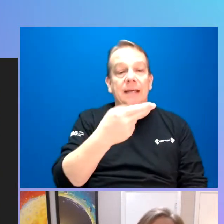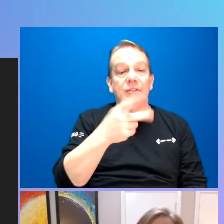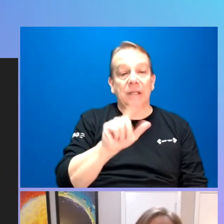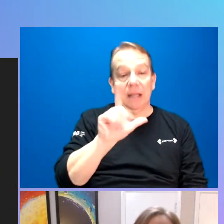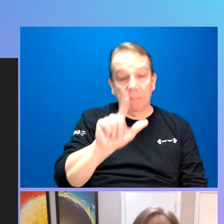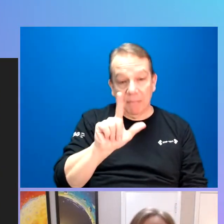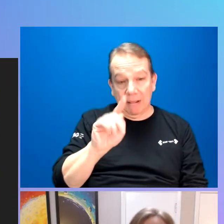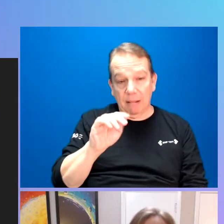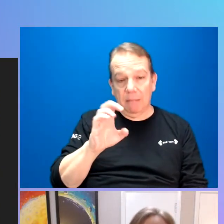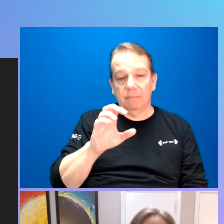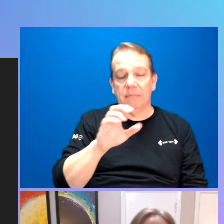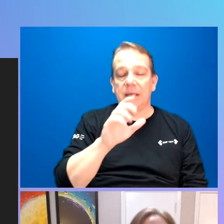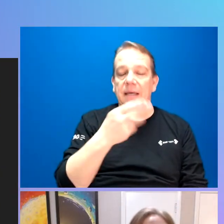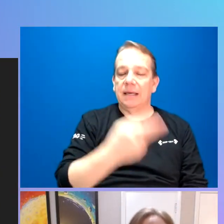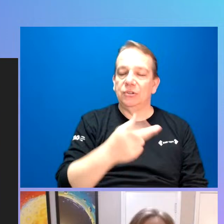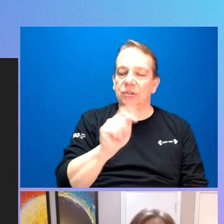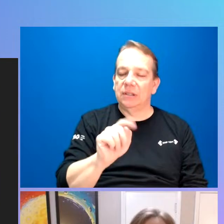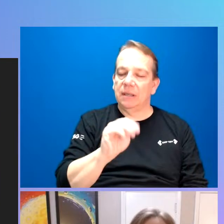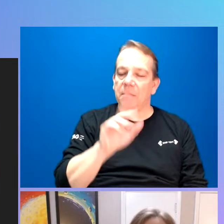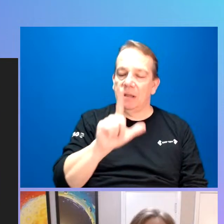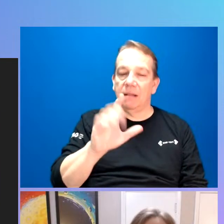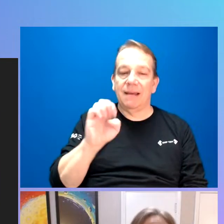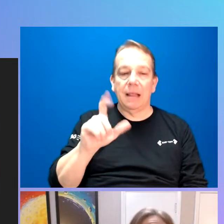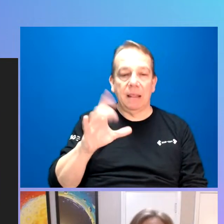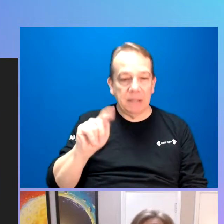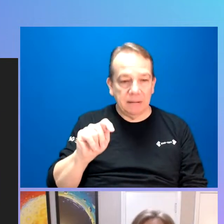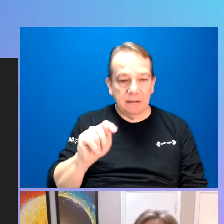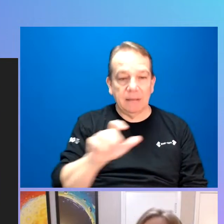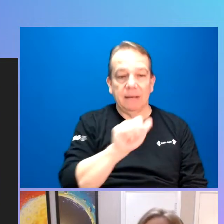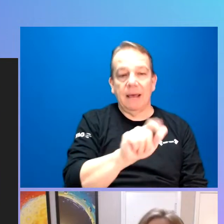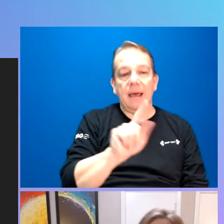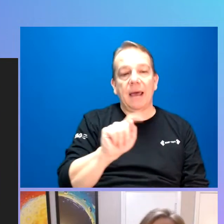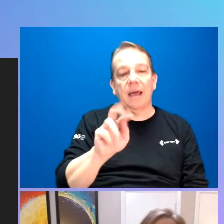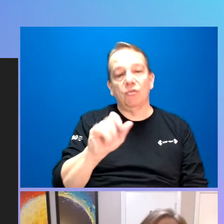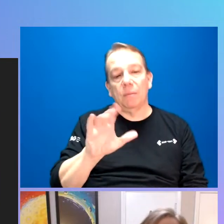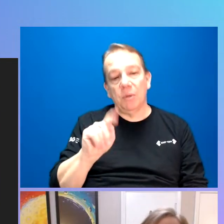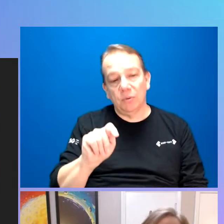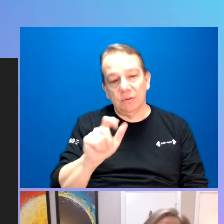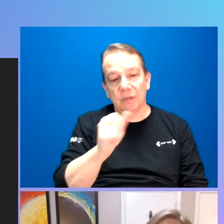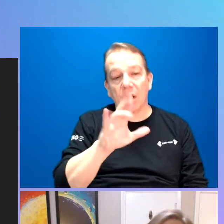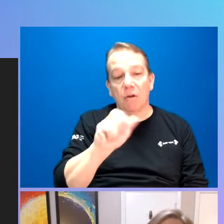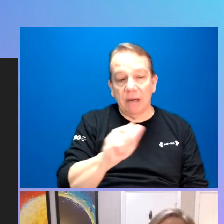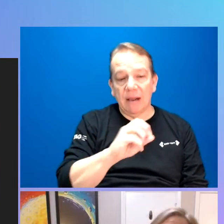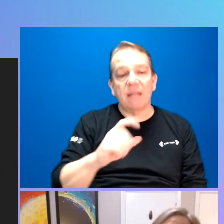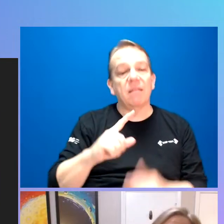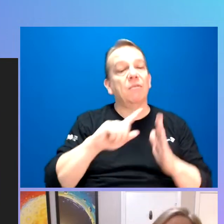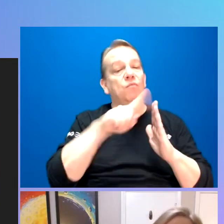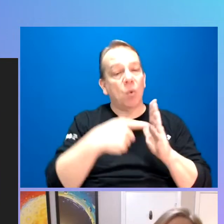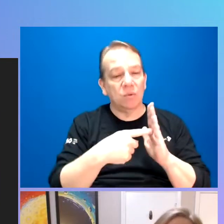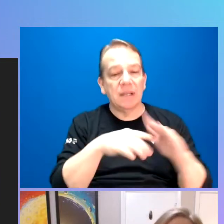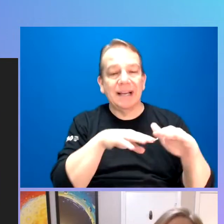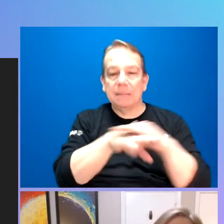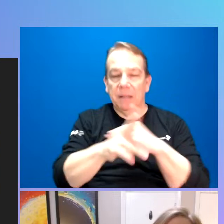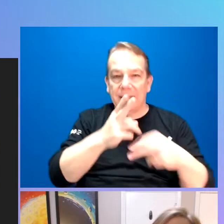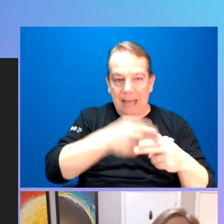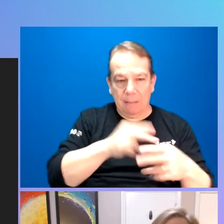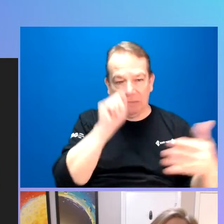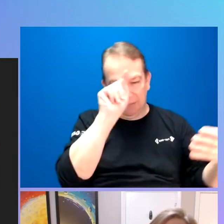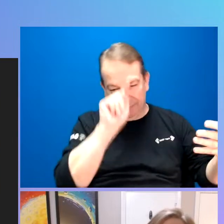attributes, Aria roles, and accessible names. And then I'll